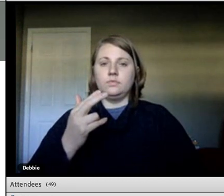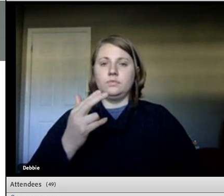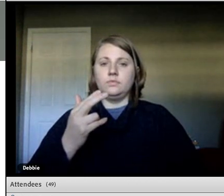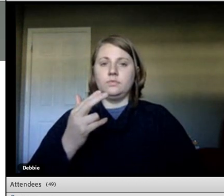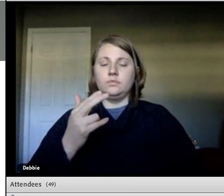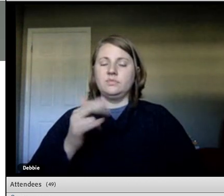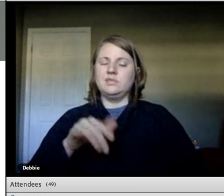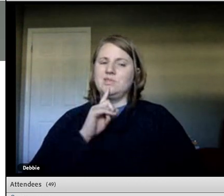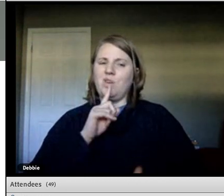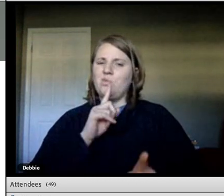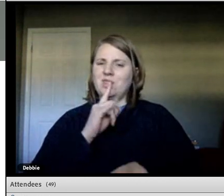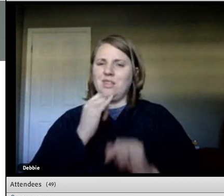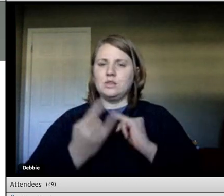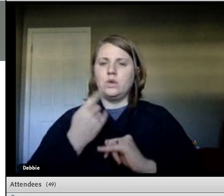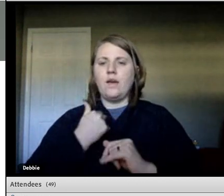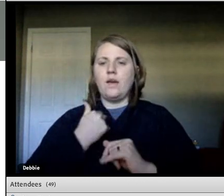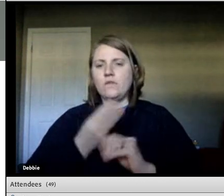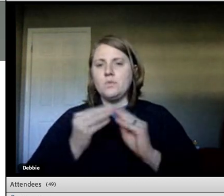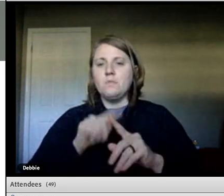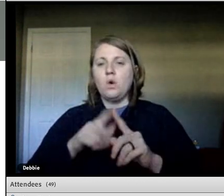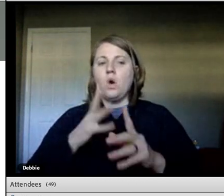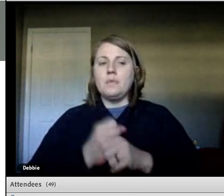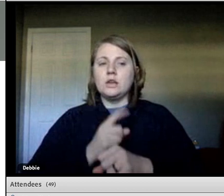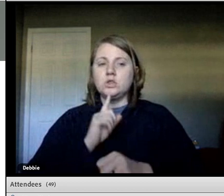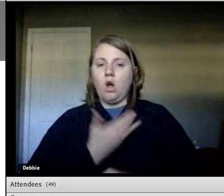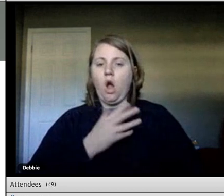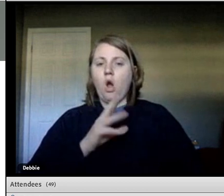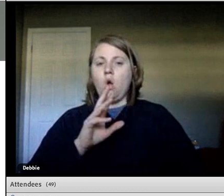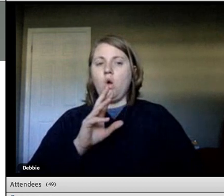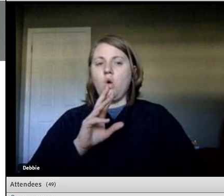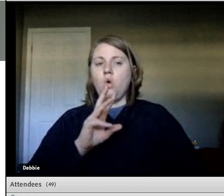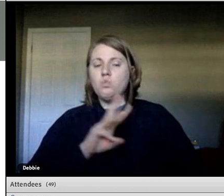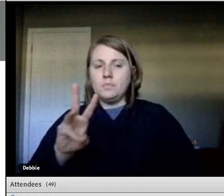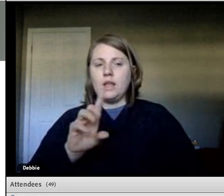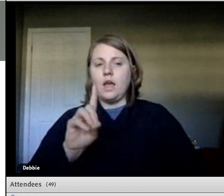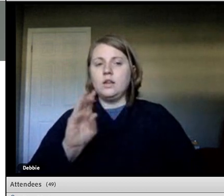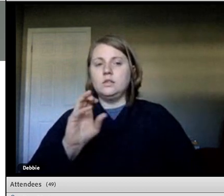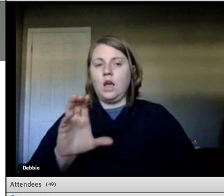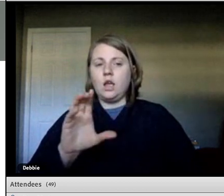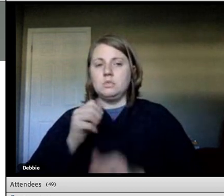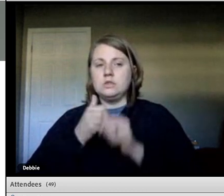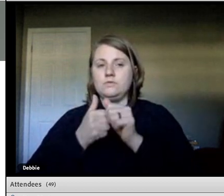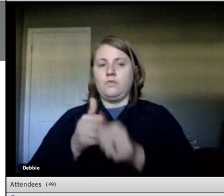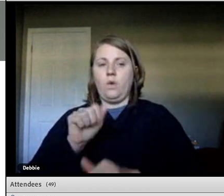our websites and our documents are ADA compliant, and our posters and everything else within our libraries,